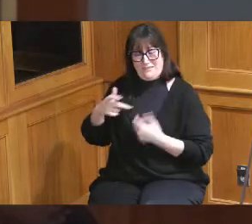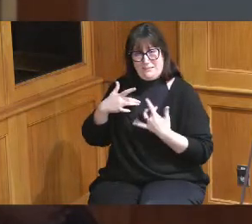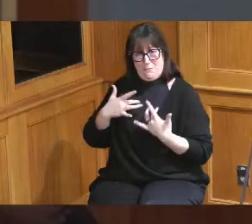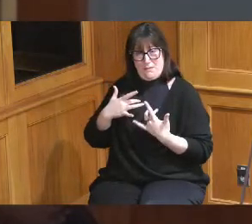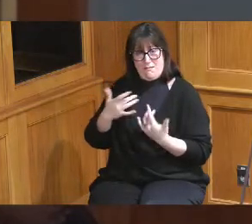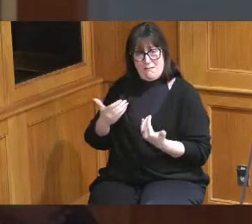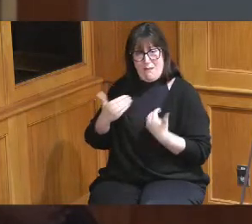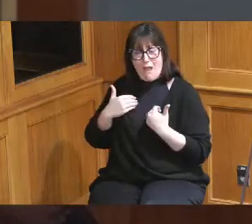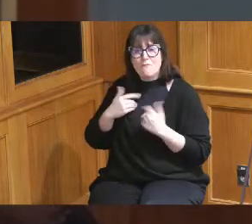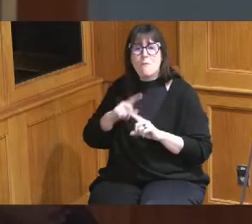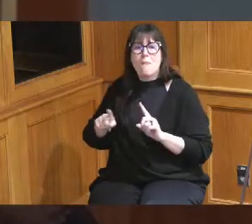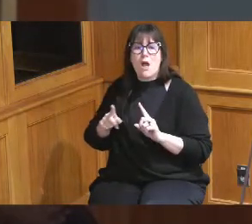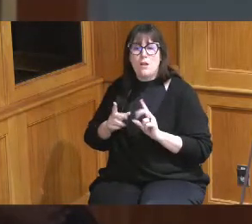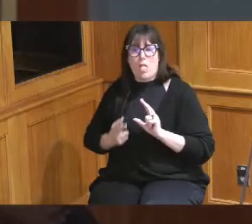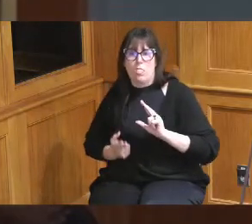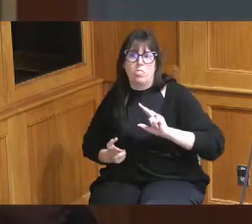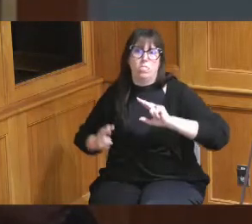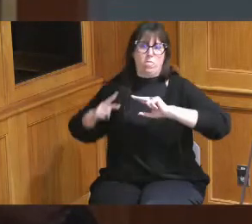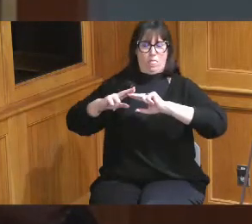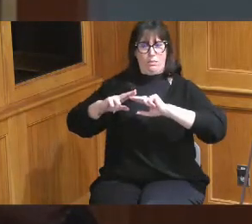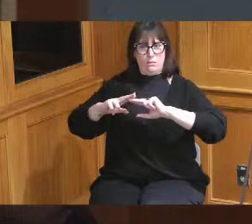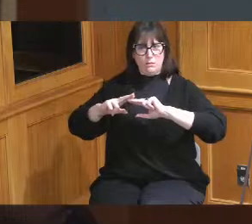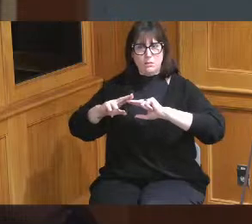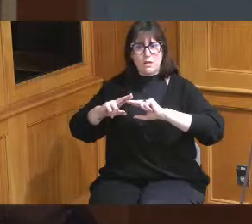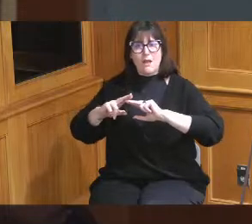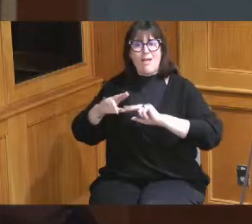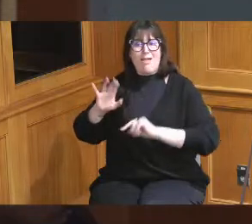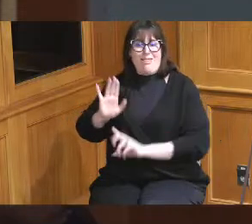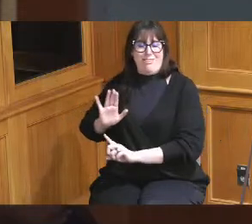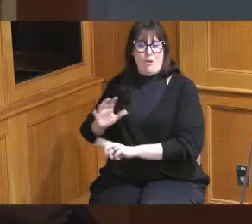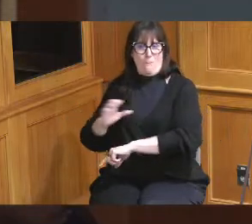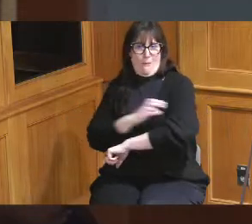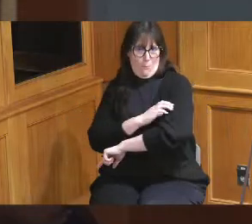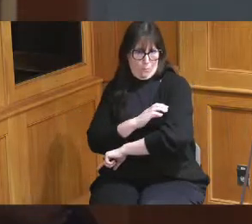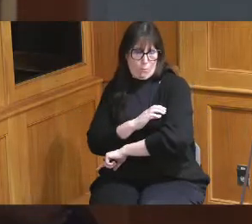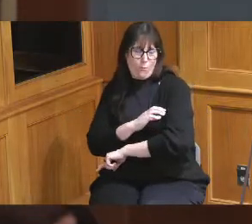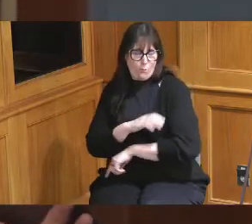steroids and so because of their vast knowledge and their especially their understanding also of